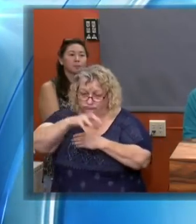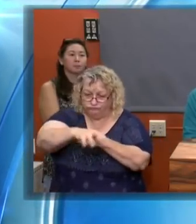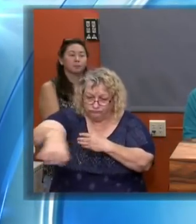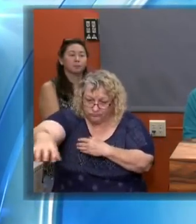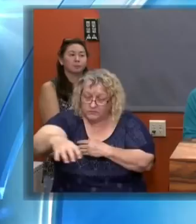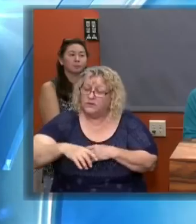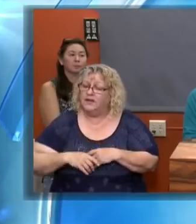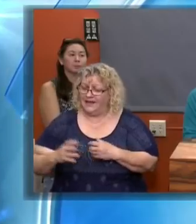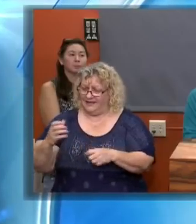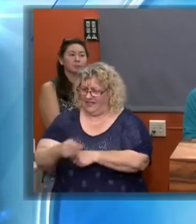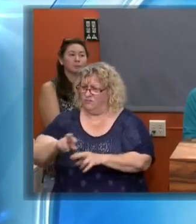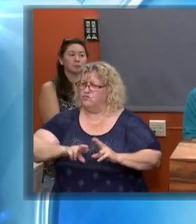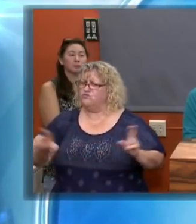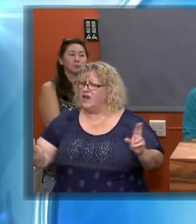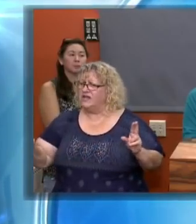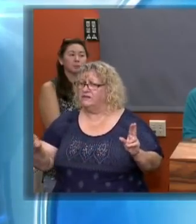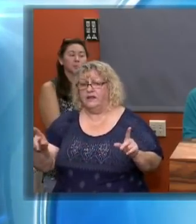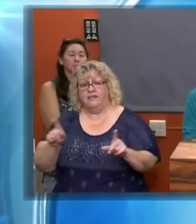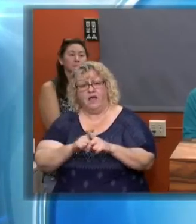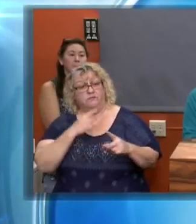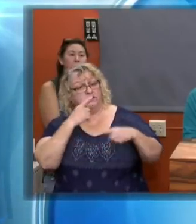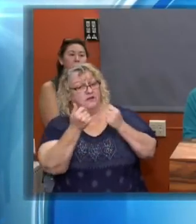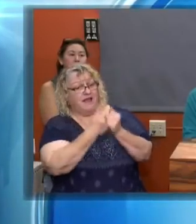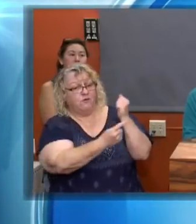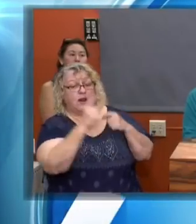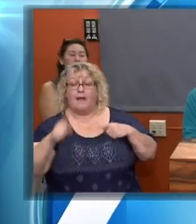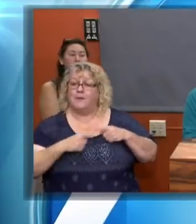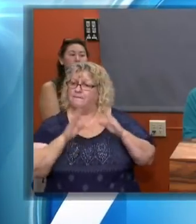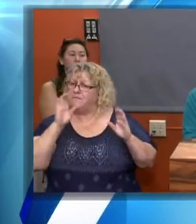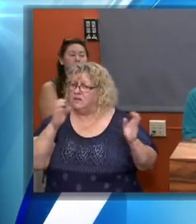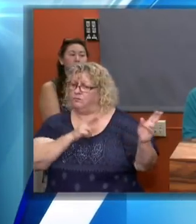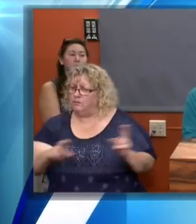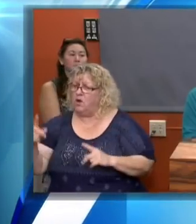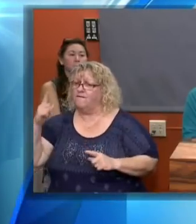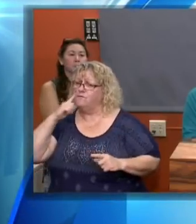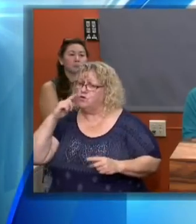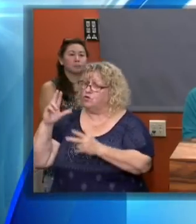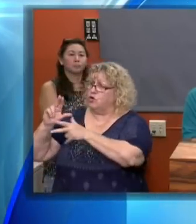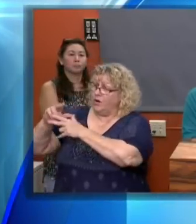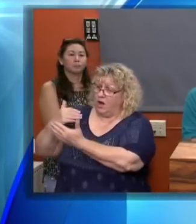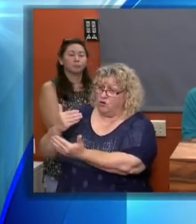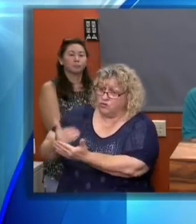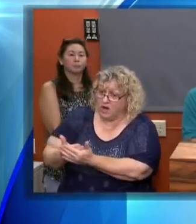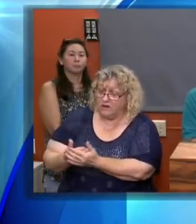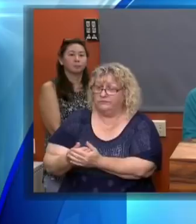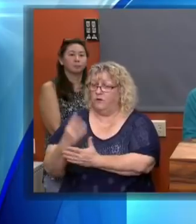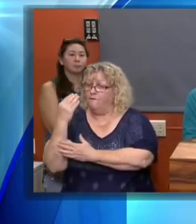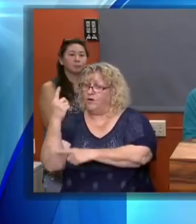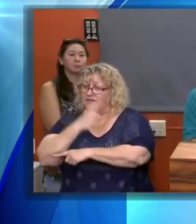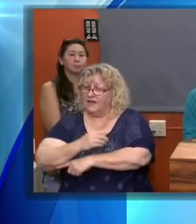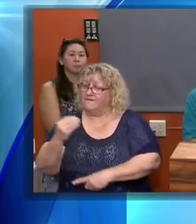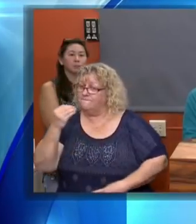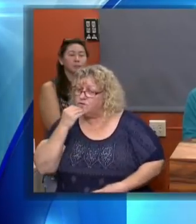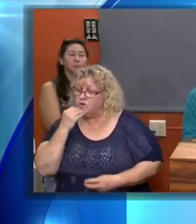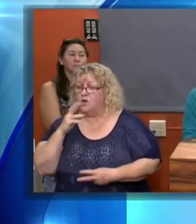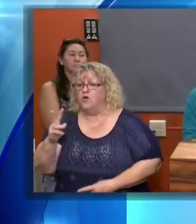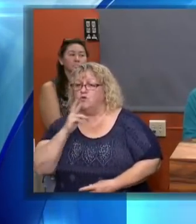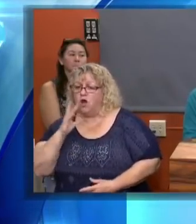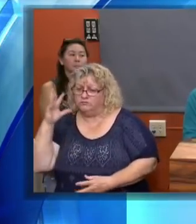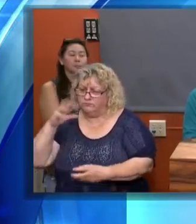THERE THEIR COMMUNITIES, THAT ARE EXA EXIST IN THE COMMUNITIES. TO ACTUALLY PREPARE THEM. MUCH LIKE WHAT WE TELL EVERYBODY ABOUT PREPARING FOR